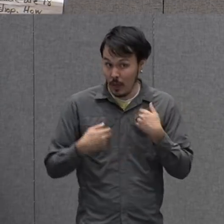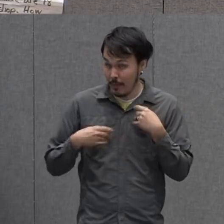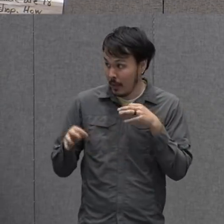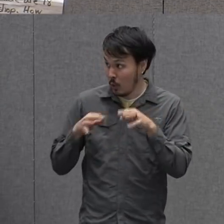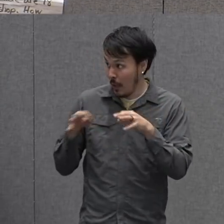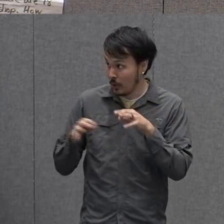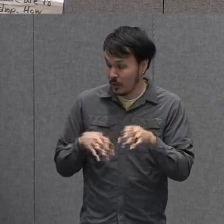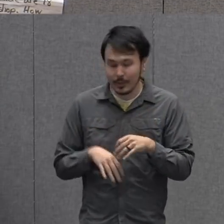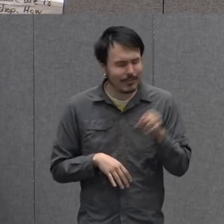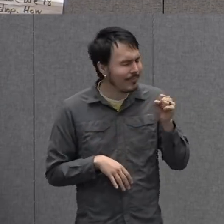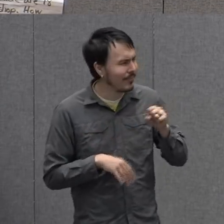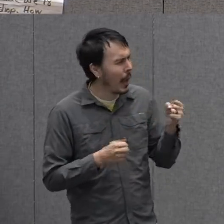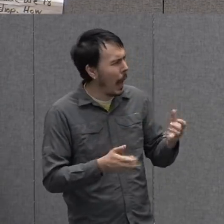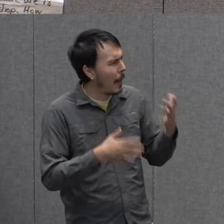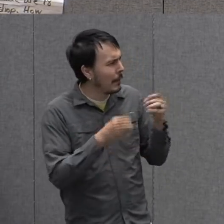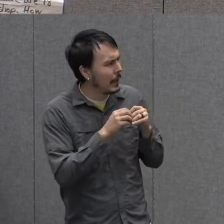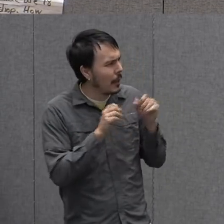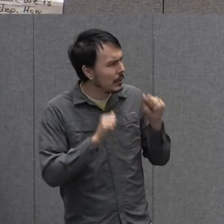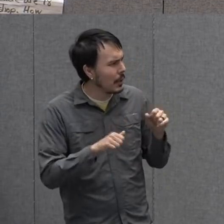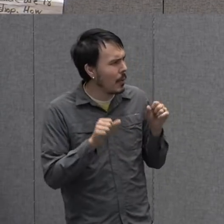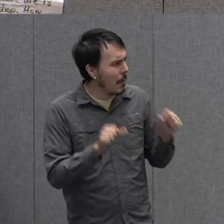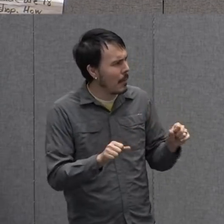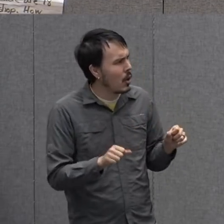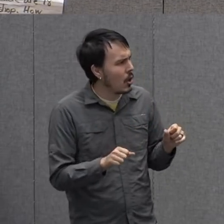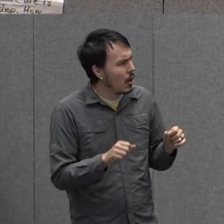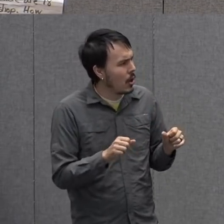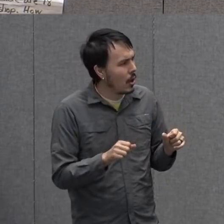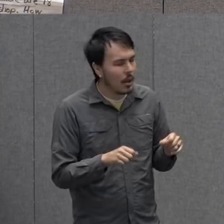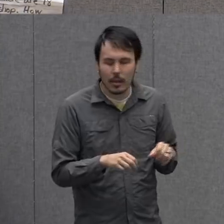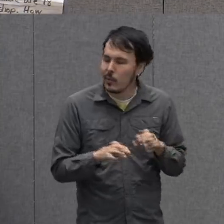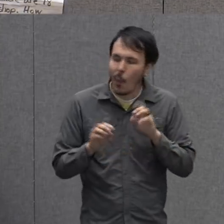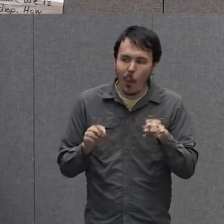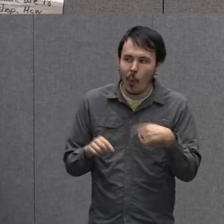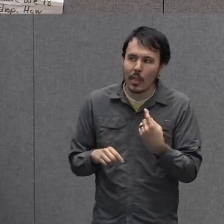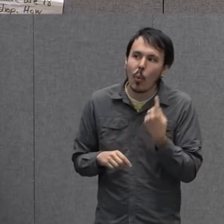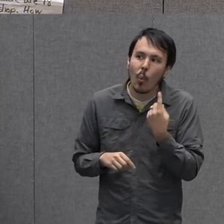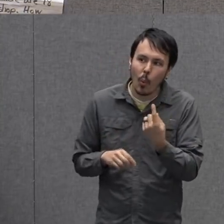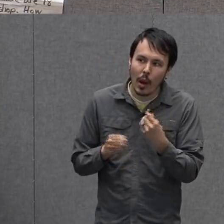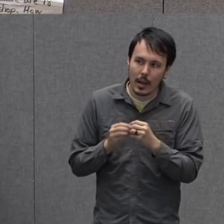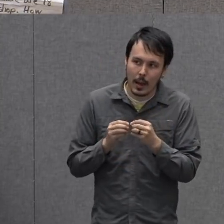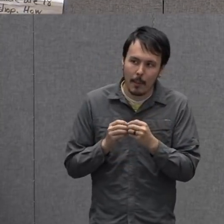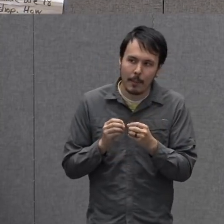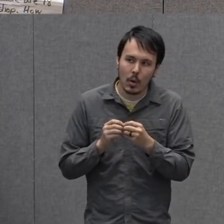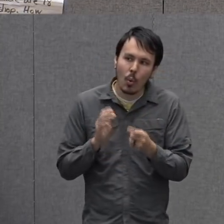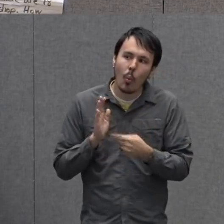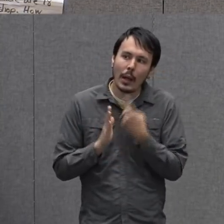I think so, how many numbers can we put at one time? We can only put one number at one time. And we just take turns doing that?